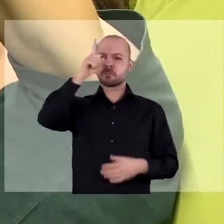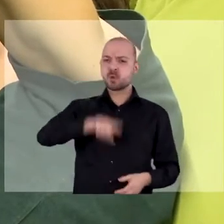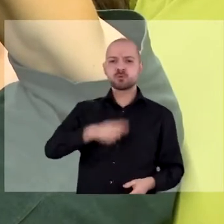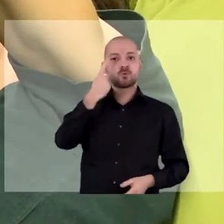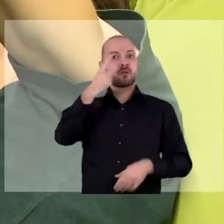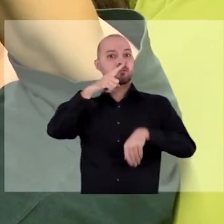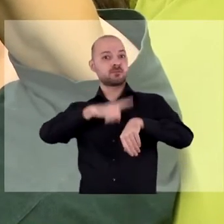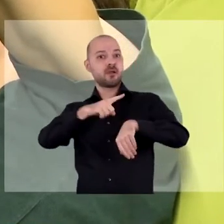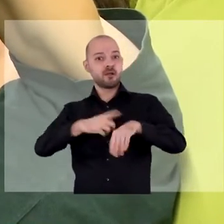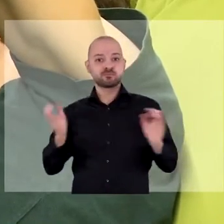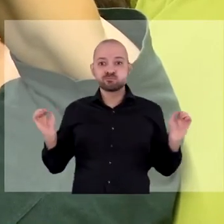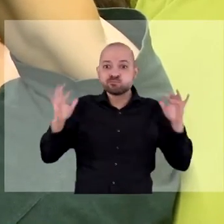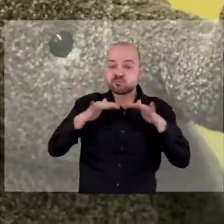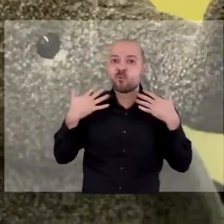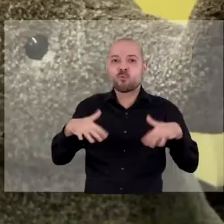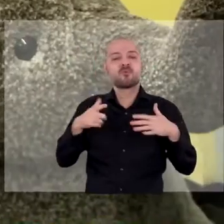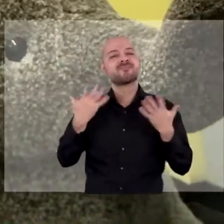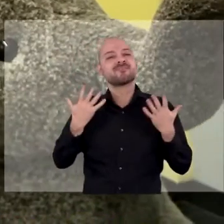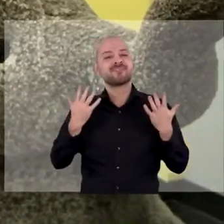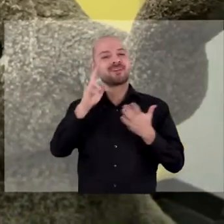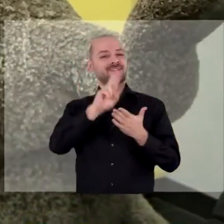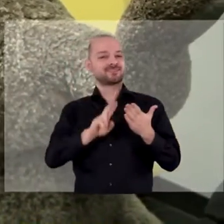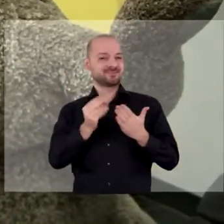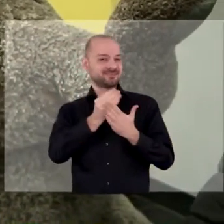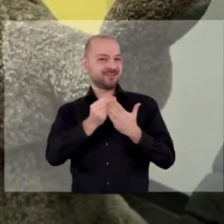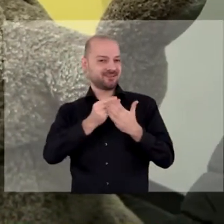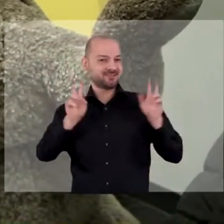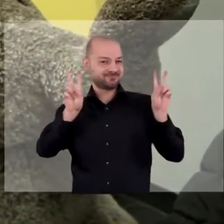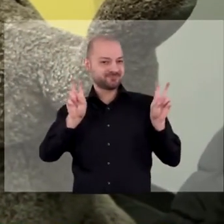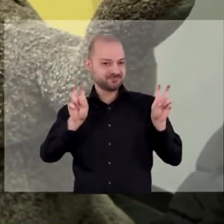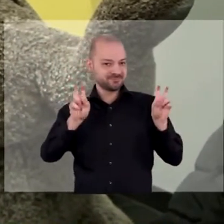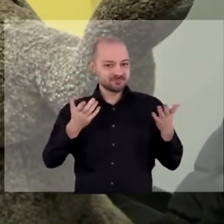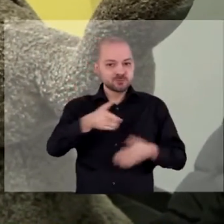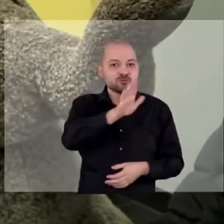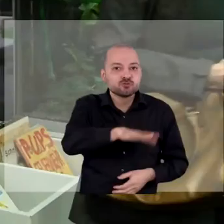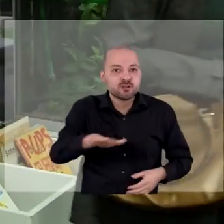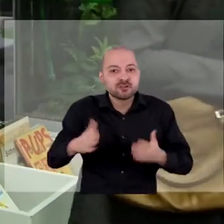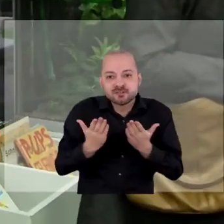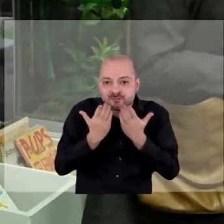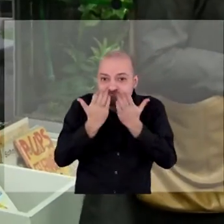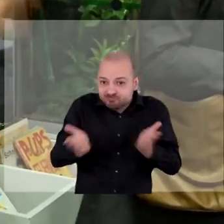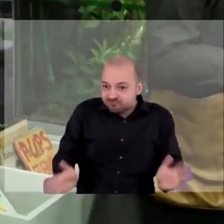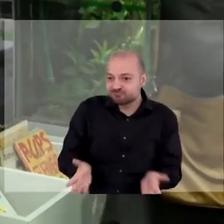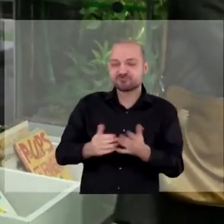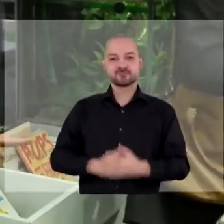Once a month a very special event takes place there: “Lesezeichen” (Bookmark) - Listening to children’s literature with your eyes.